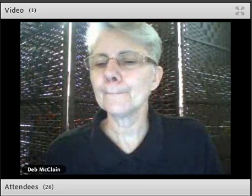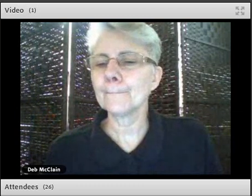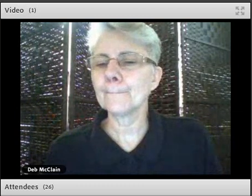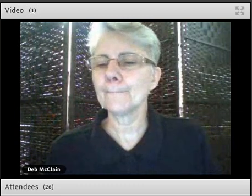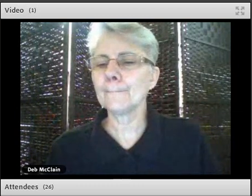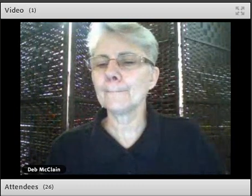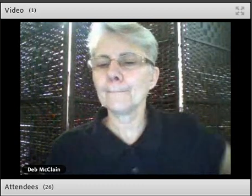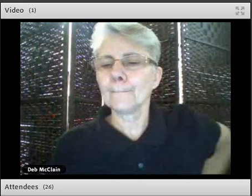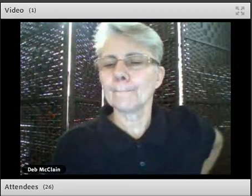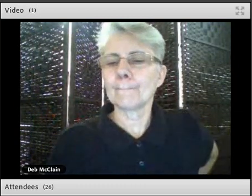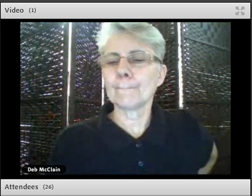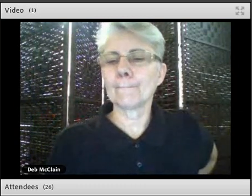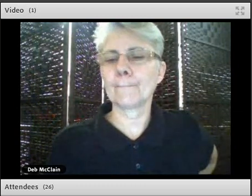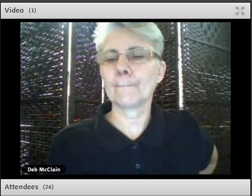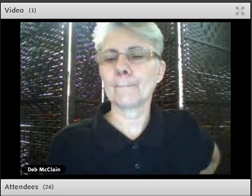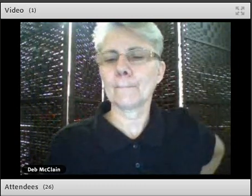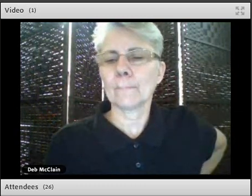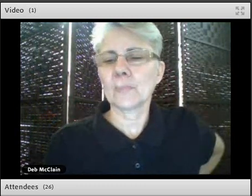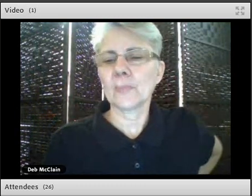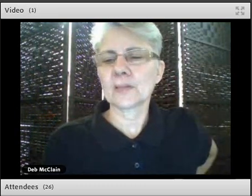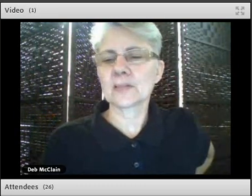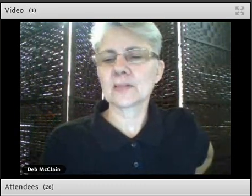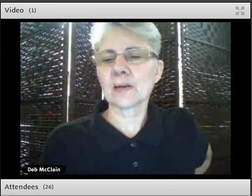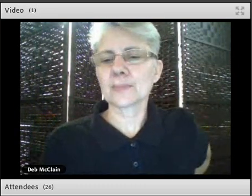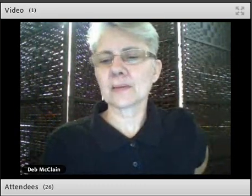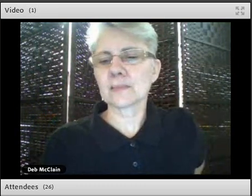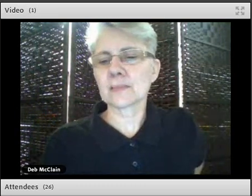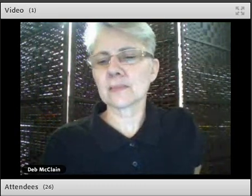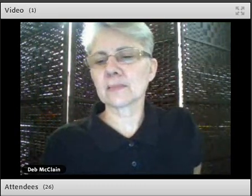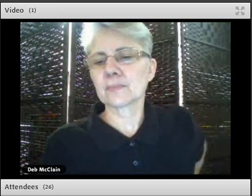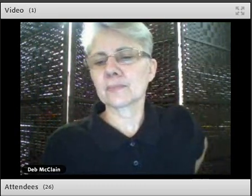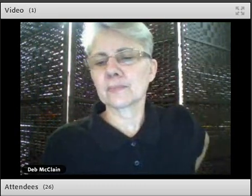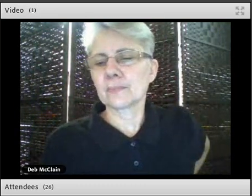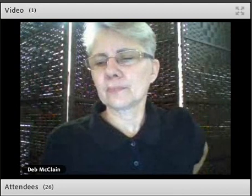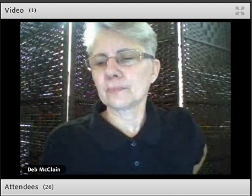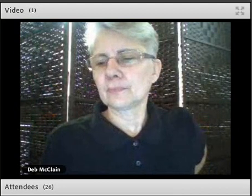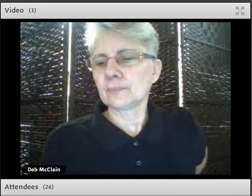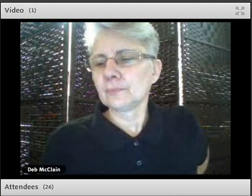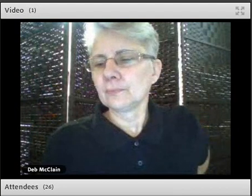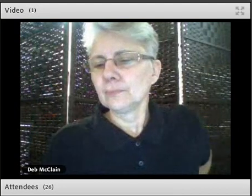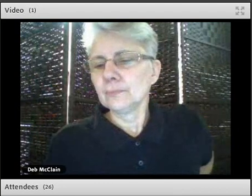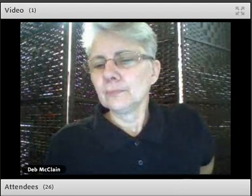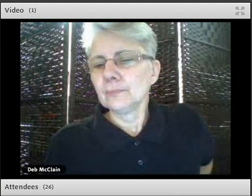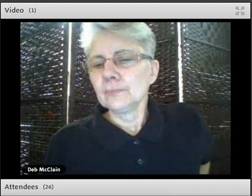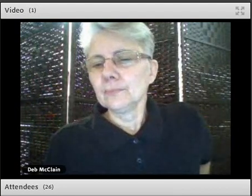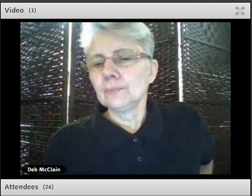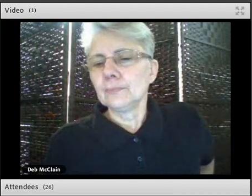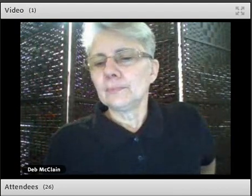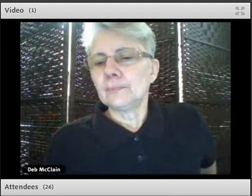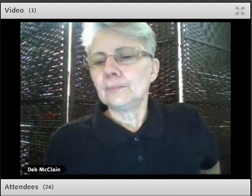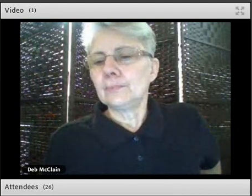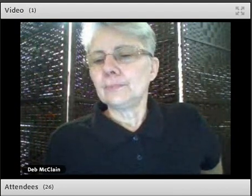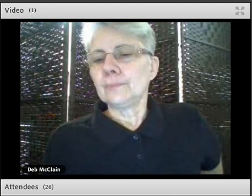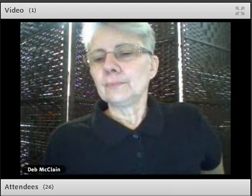You're welcome. Alright.